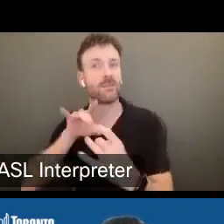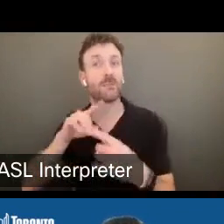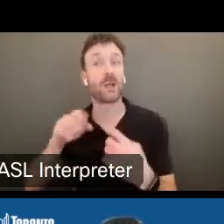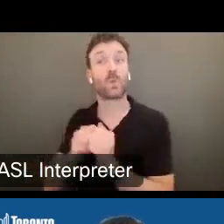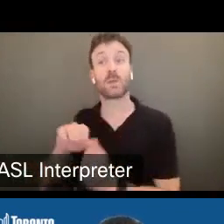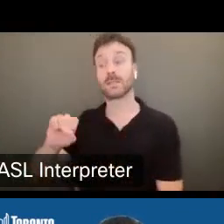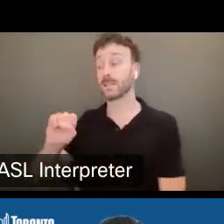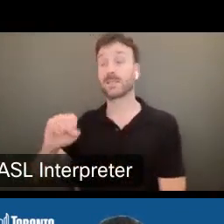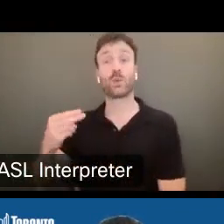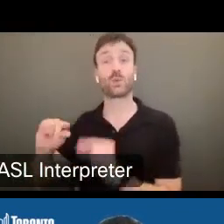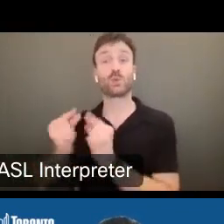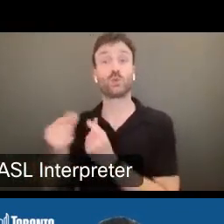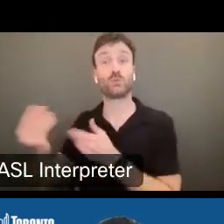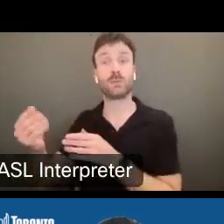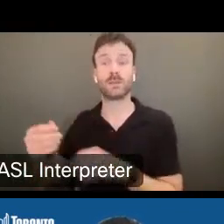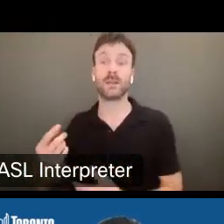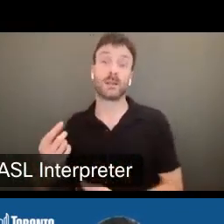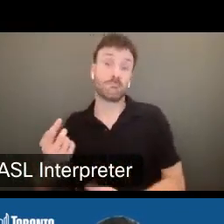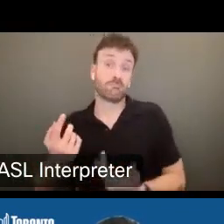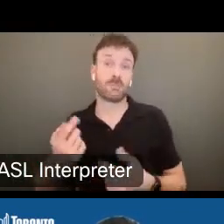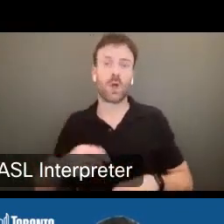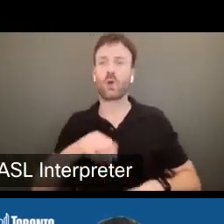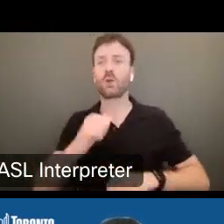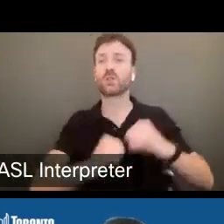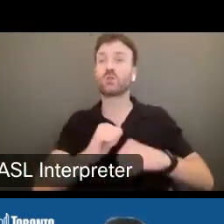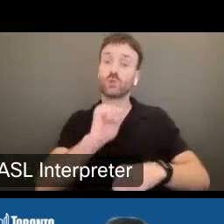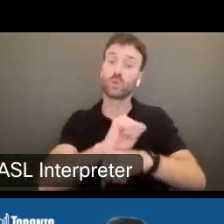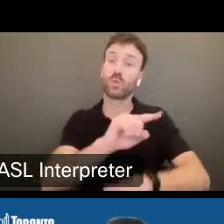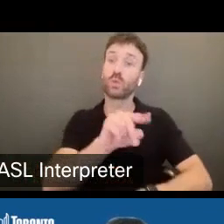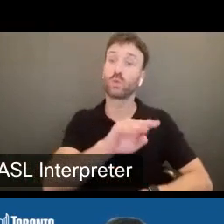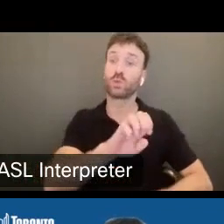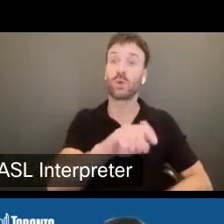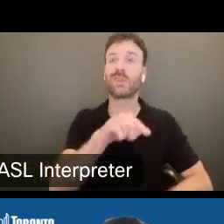It's one thing to say at a work zone they were attempting to meet the accessibility